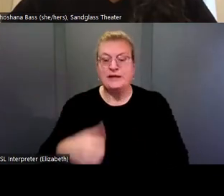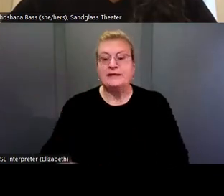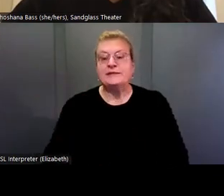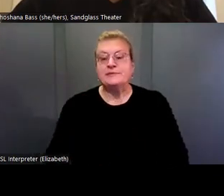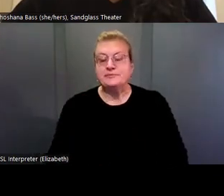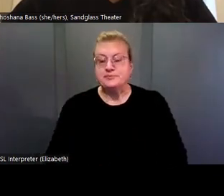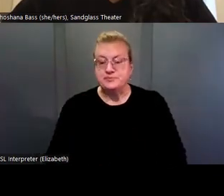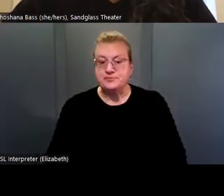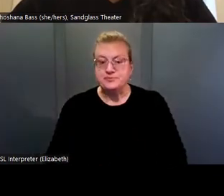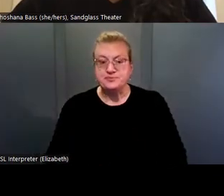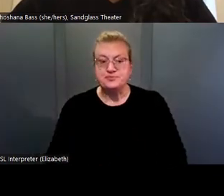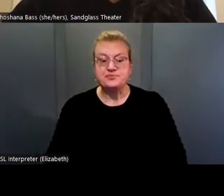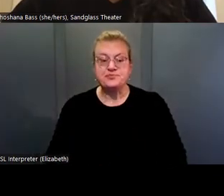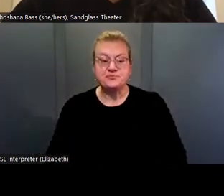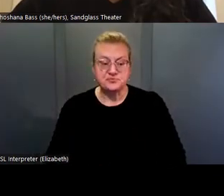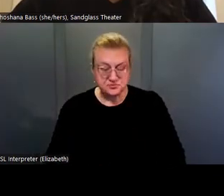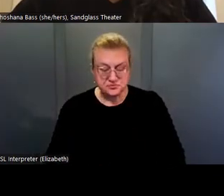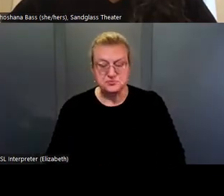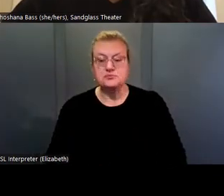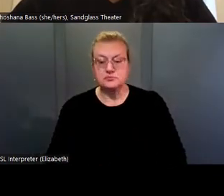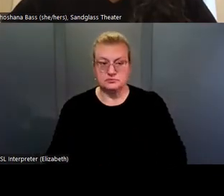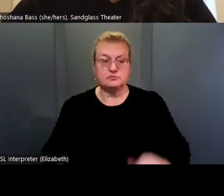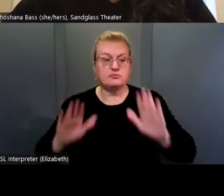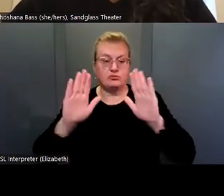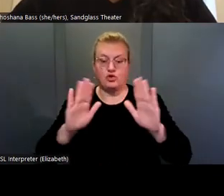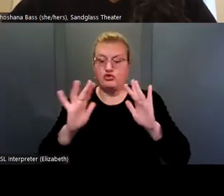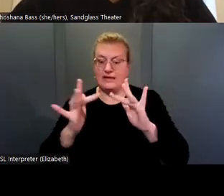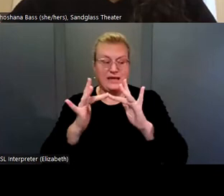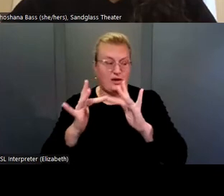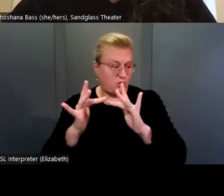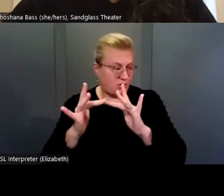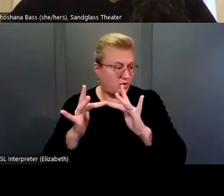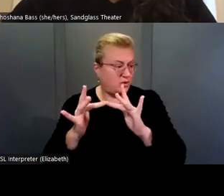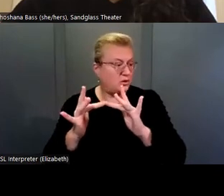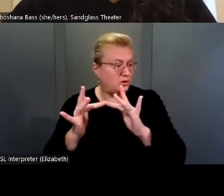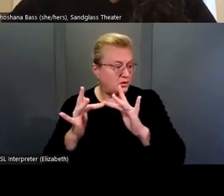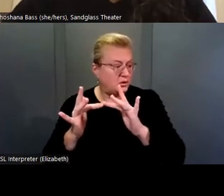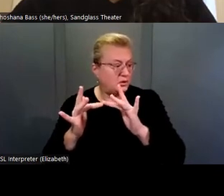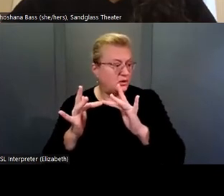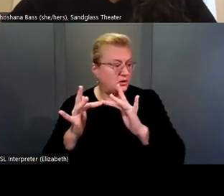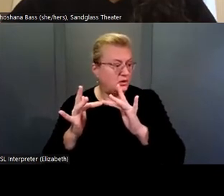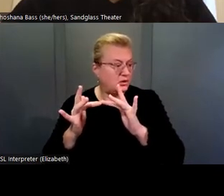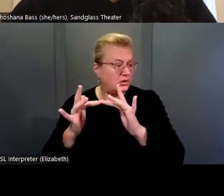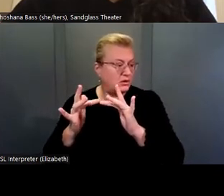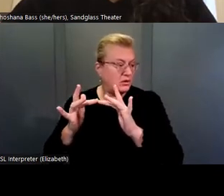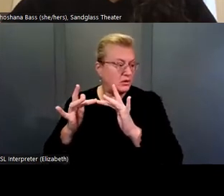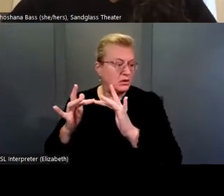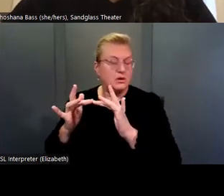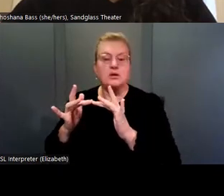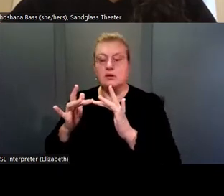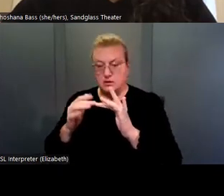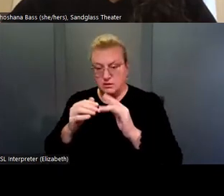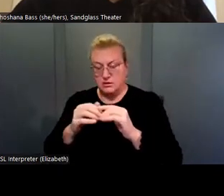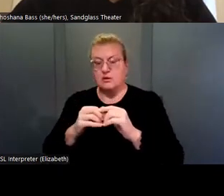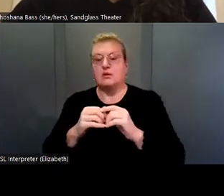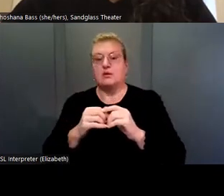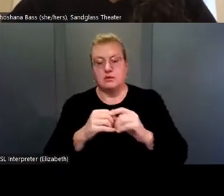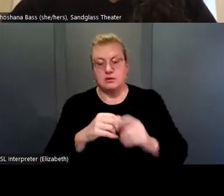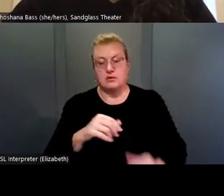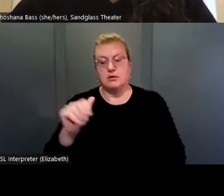and it's been a great network. There's also APNNE, Arts Presenters of Northern New England,